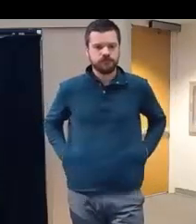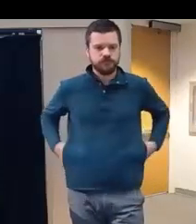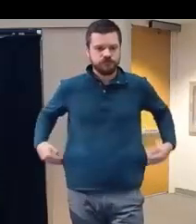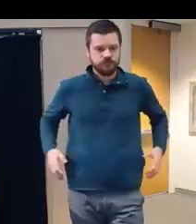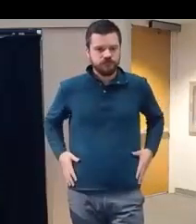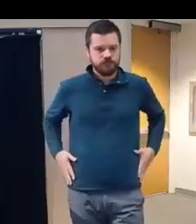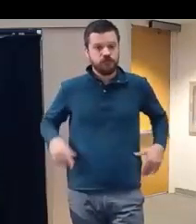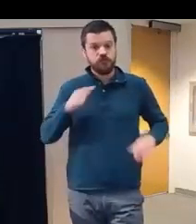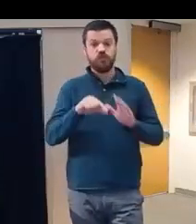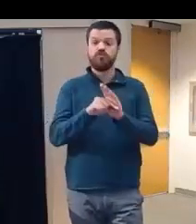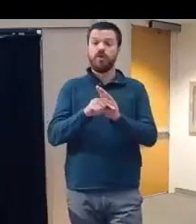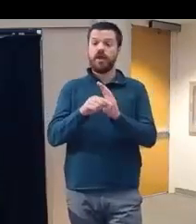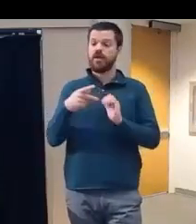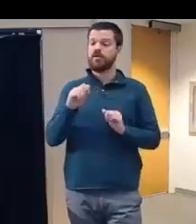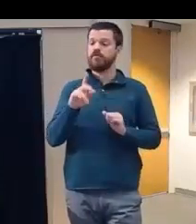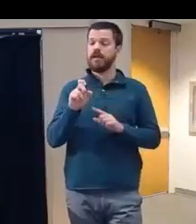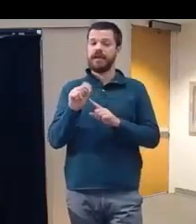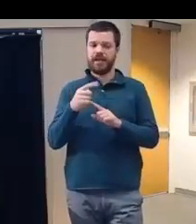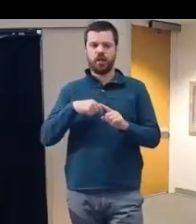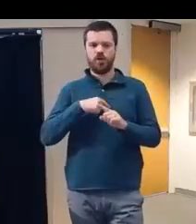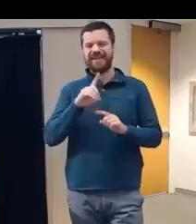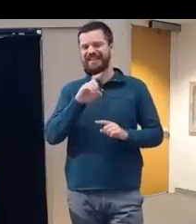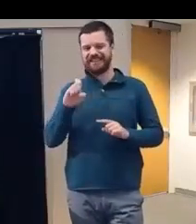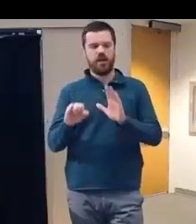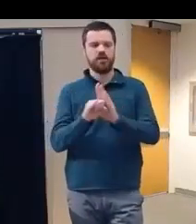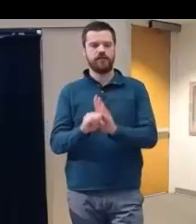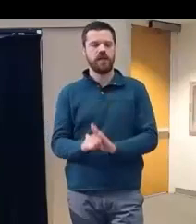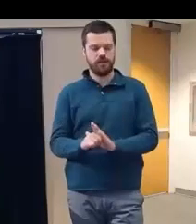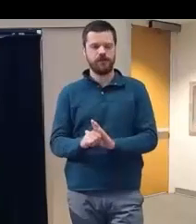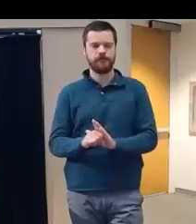packets for the medical students that come through the um grading Committee of the clerkship that way